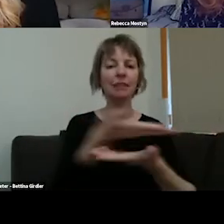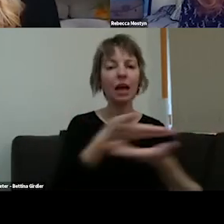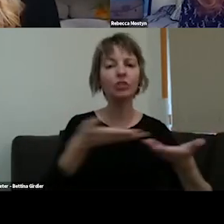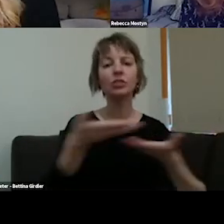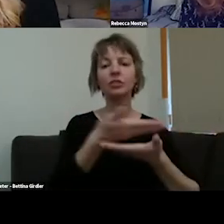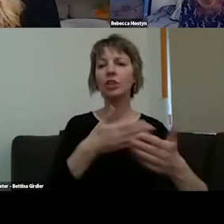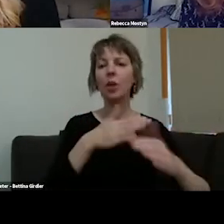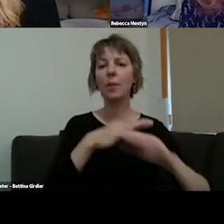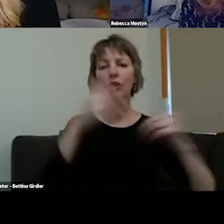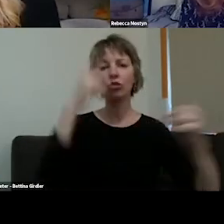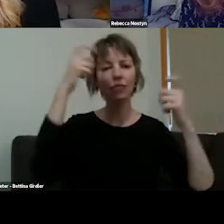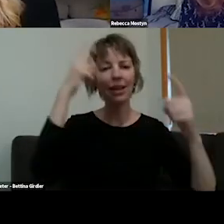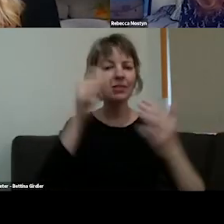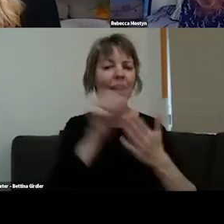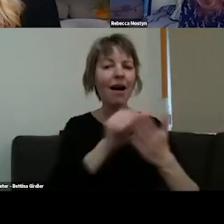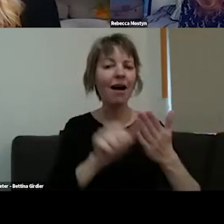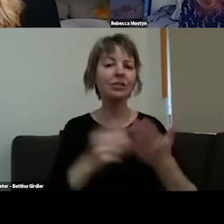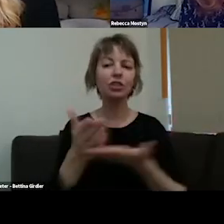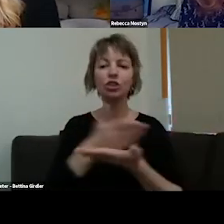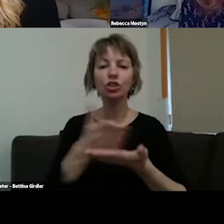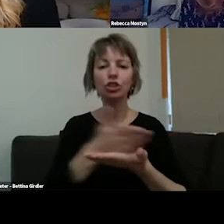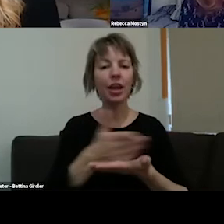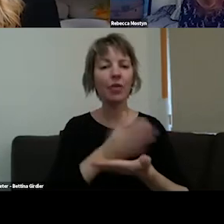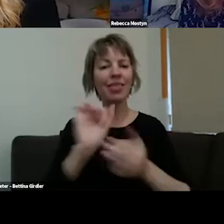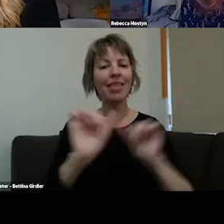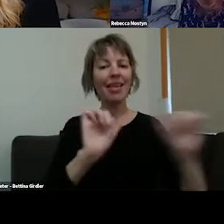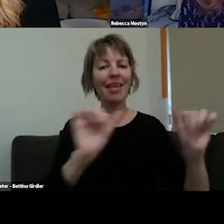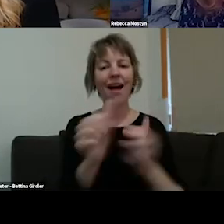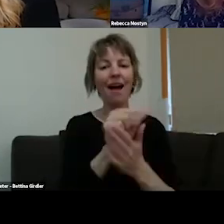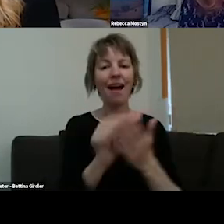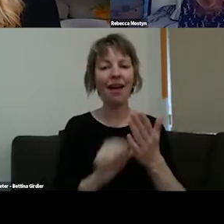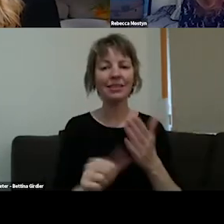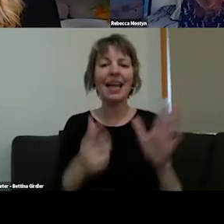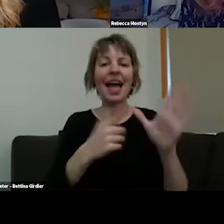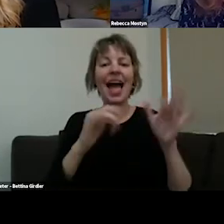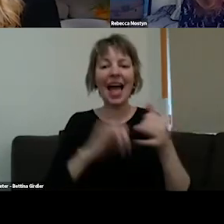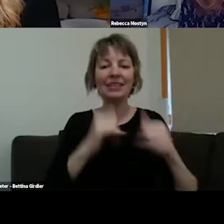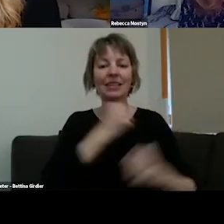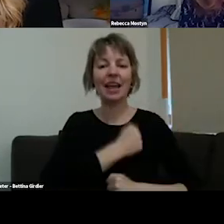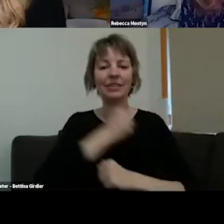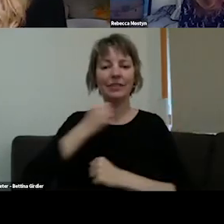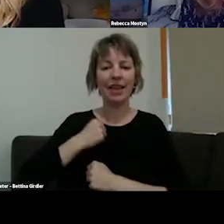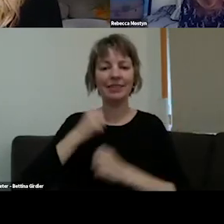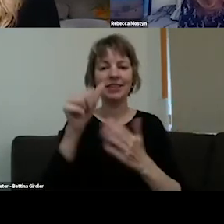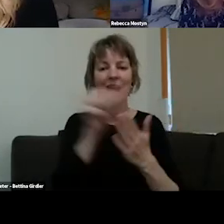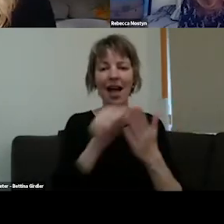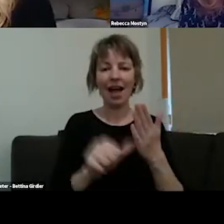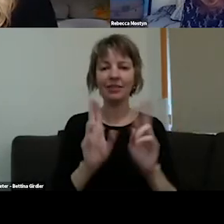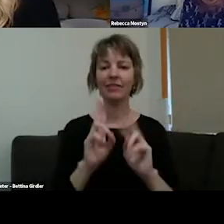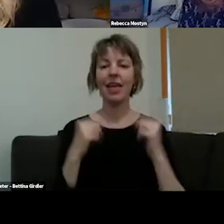and sharing their creative arts as a Defence arts family. That may not have answered the question but, again, I'm sort